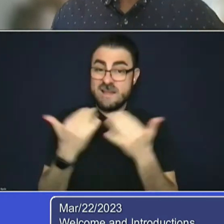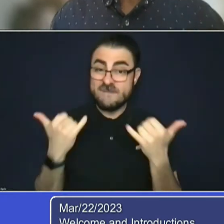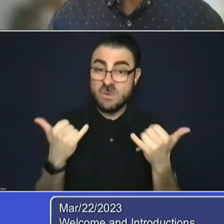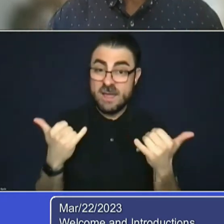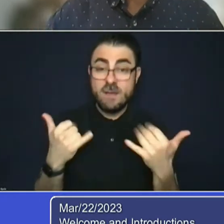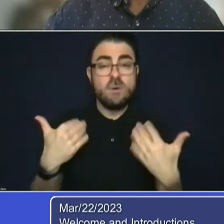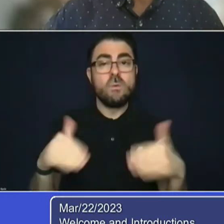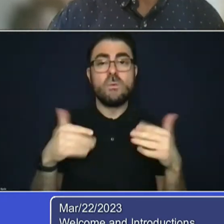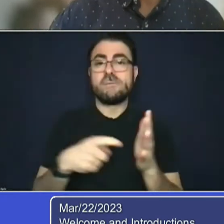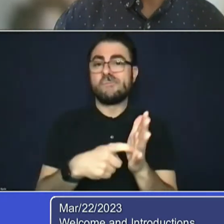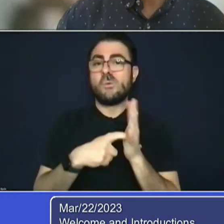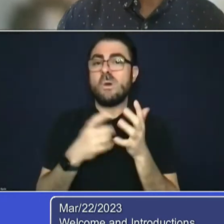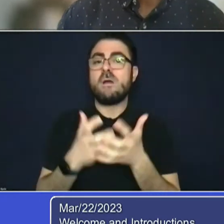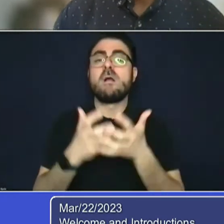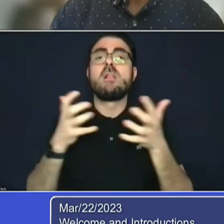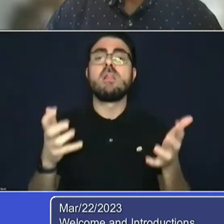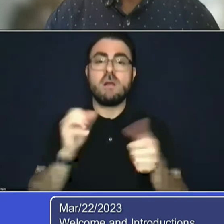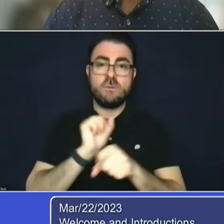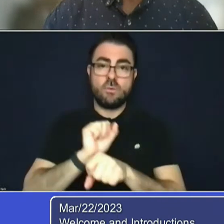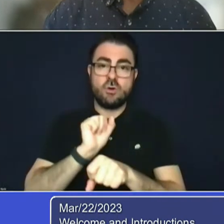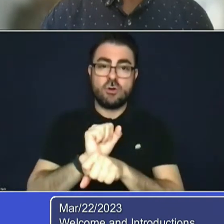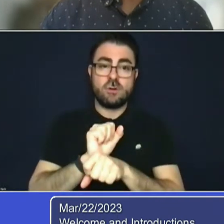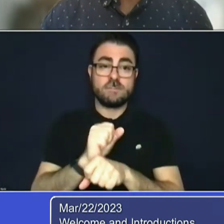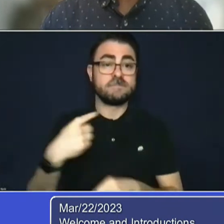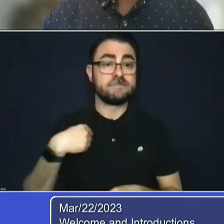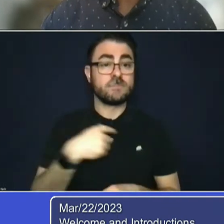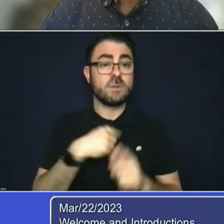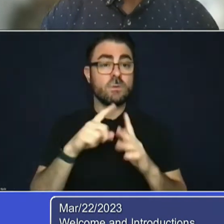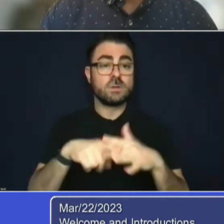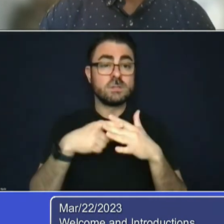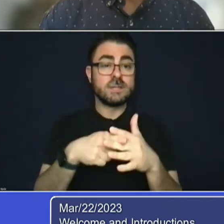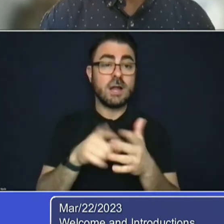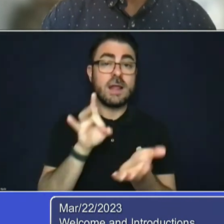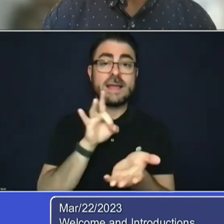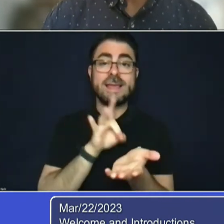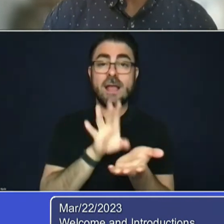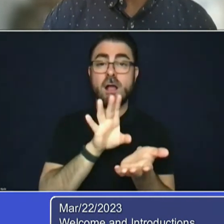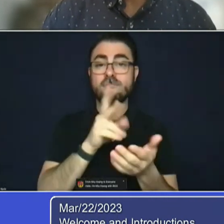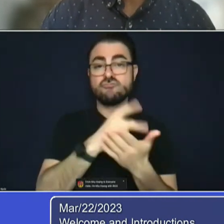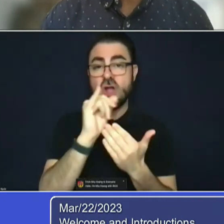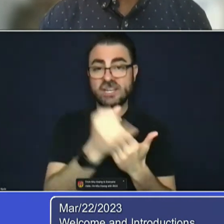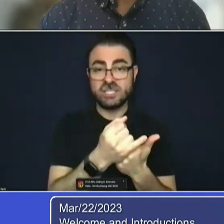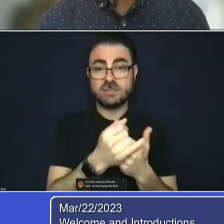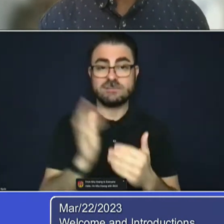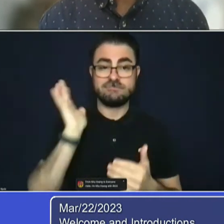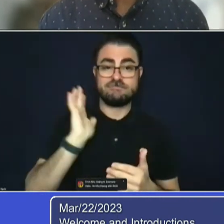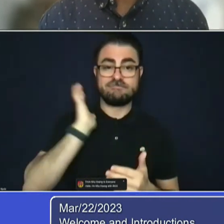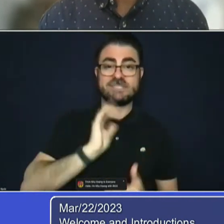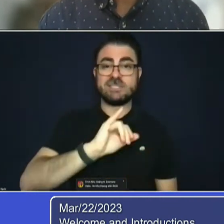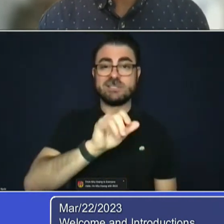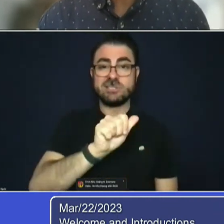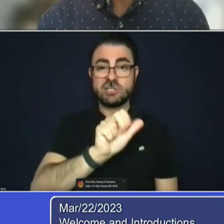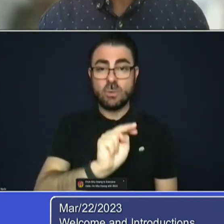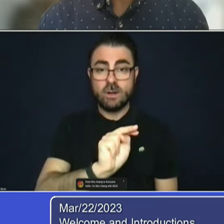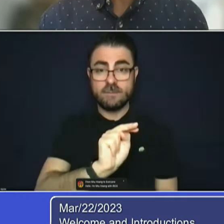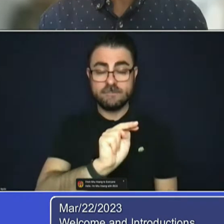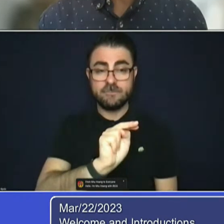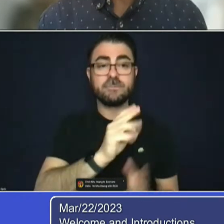GETTING HERE TODAY HAS TAKEN A LOT OF WORK, WE STARTED WITH A